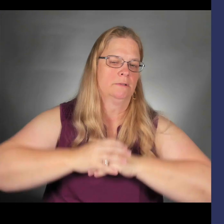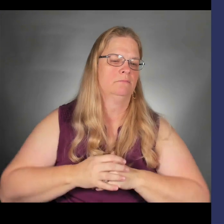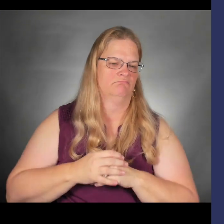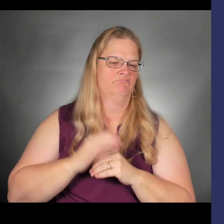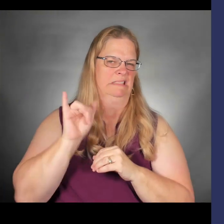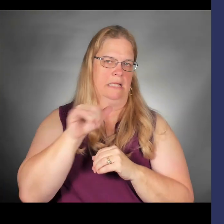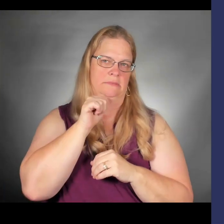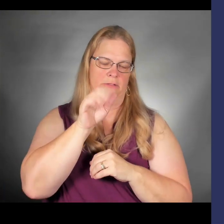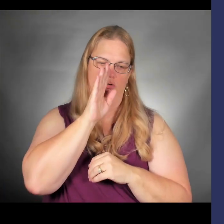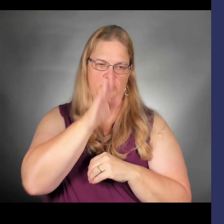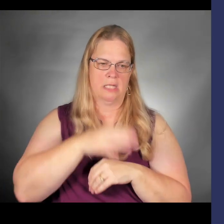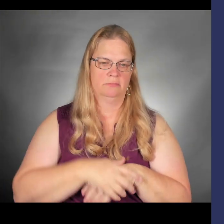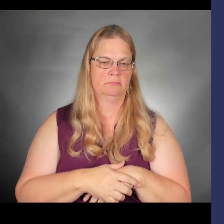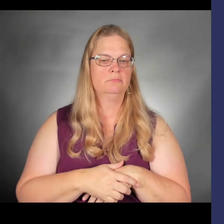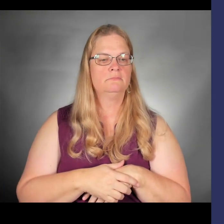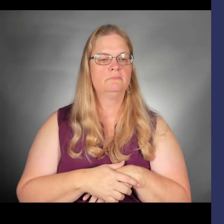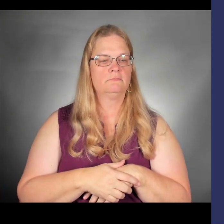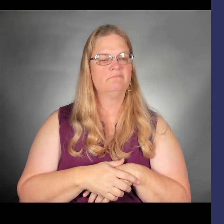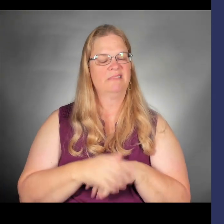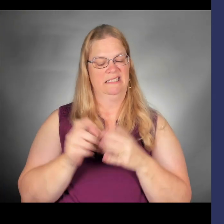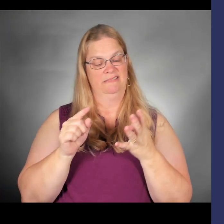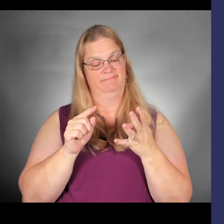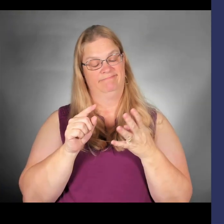or "I wish I could go to heaven and see my grandparents."